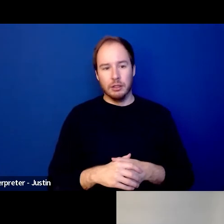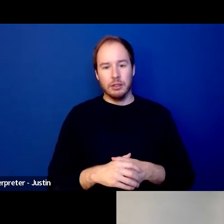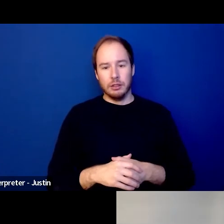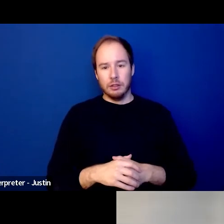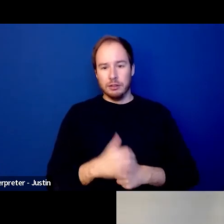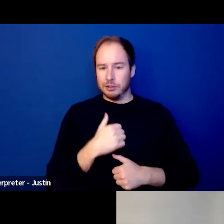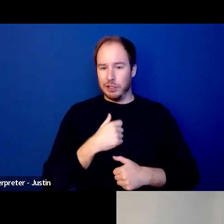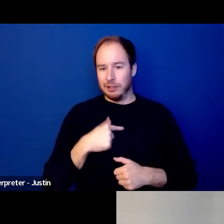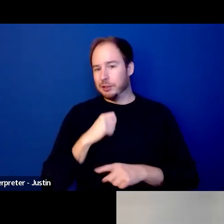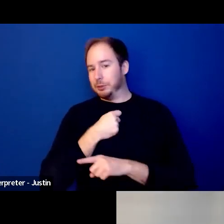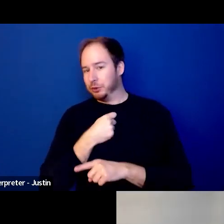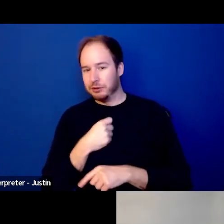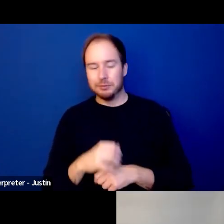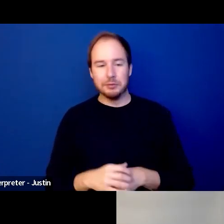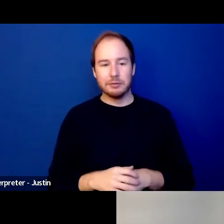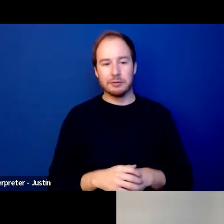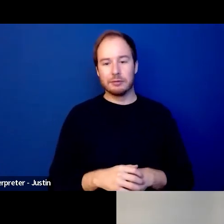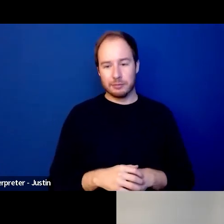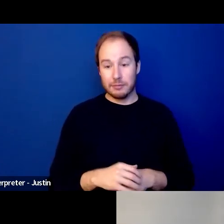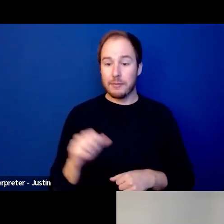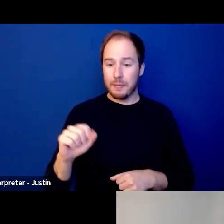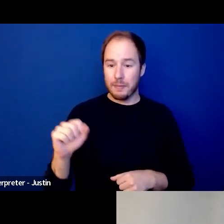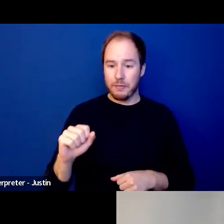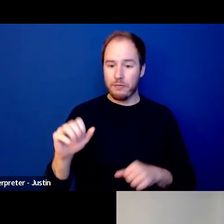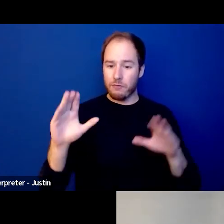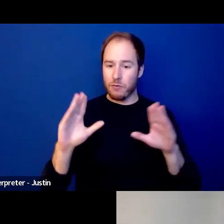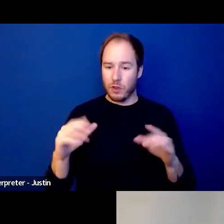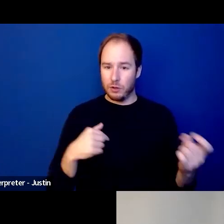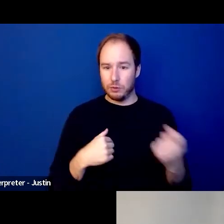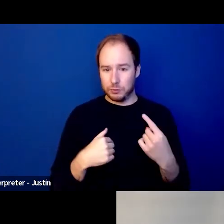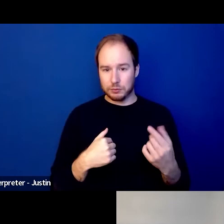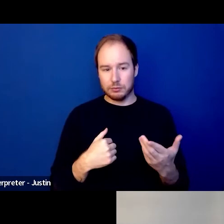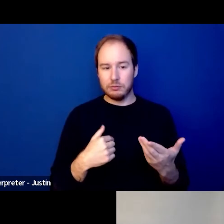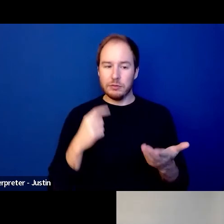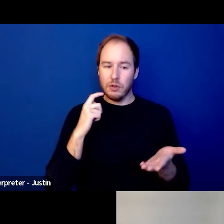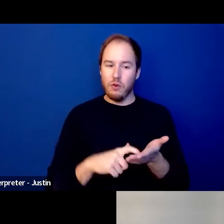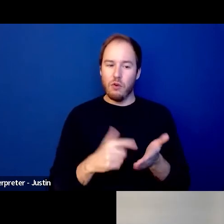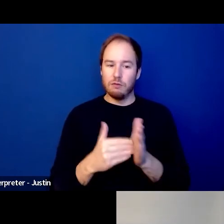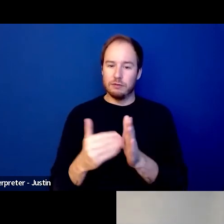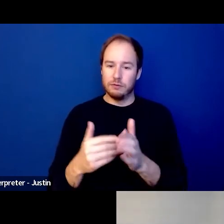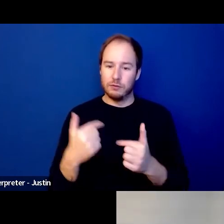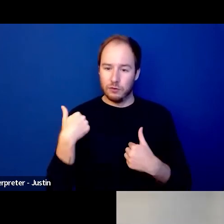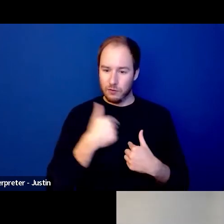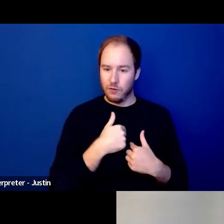Sorry, I gotta get myself off mute. Yeah, that's a great question, we get that question a lot. So we have a couple different tools